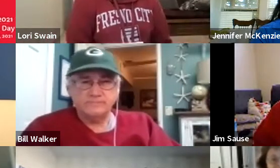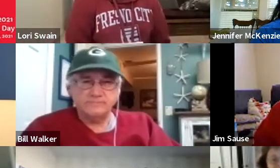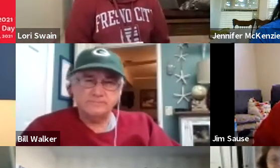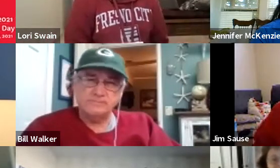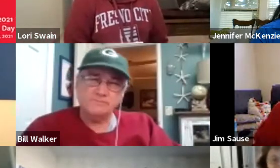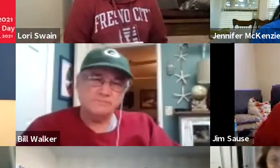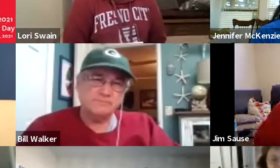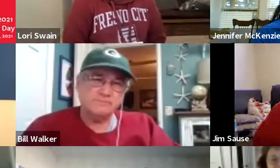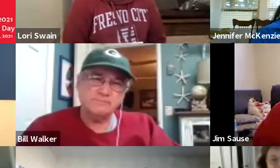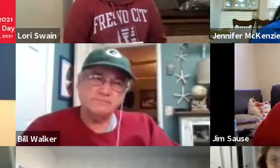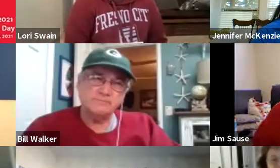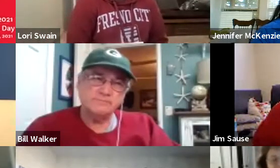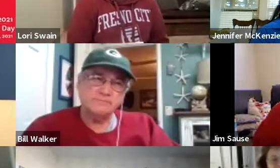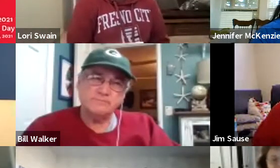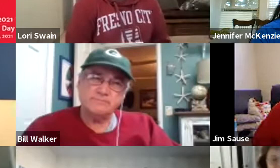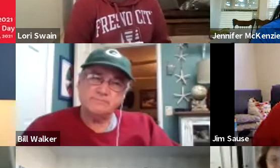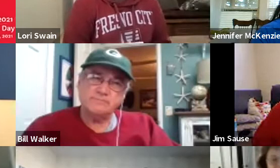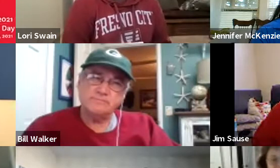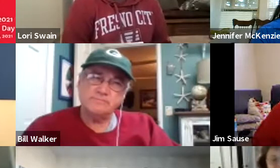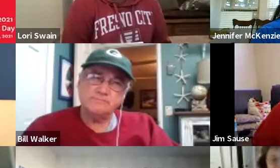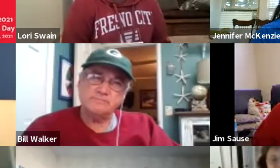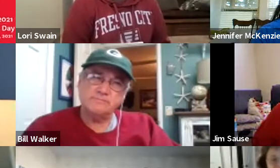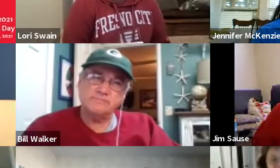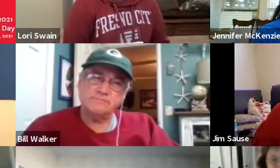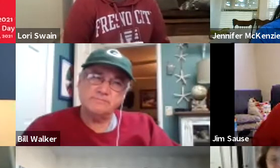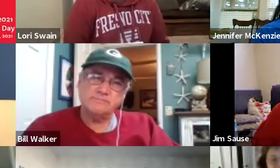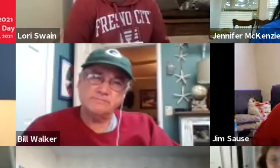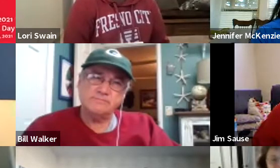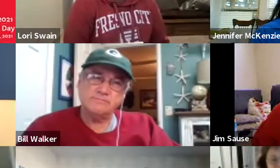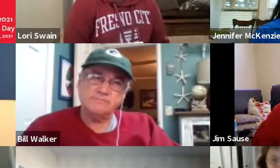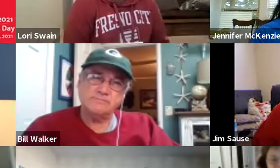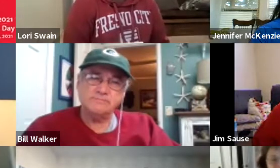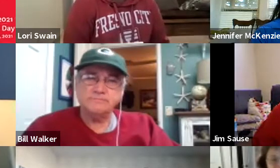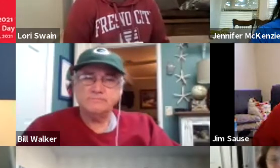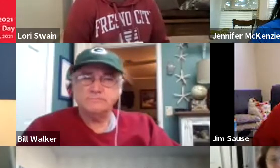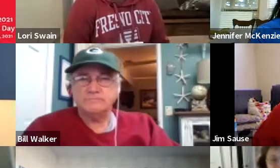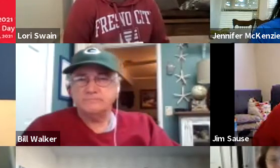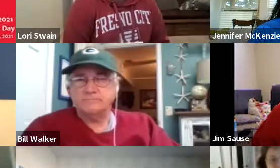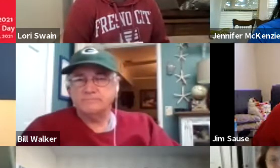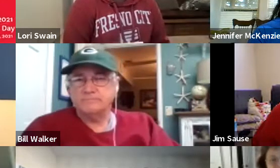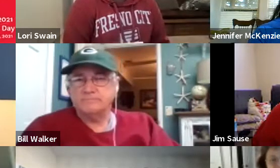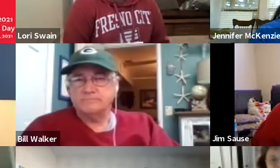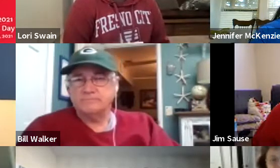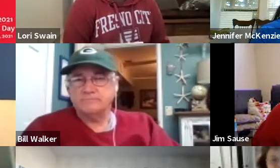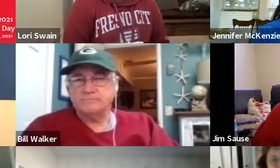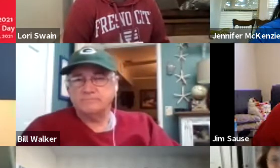that has been established prior to me arriving where everybody works with everybody. We all understand each other's